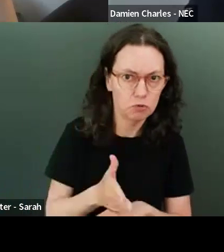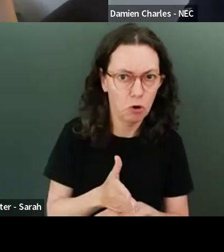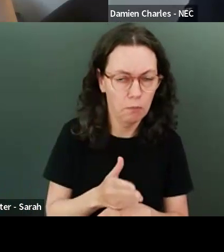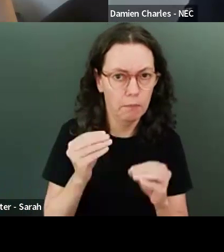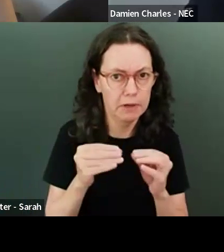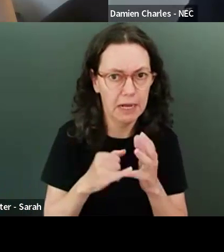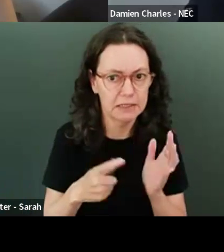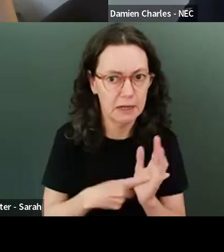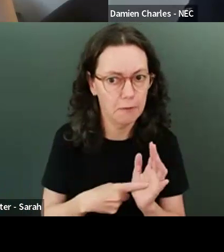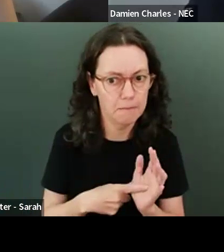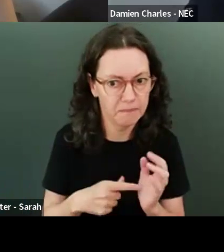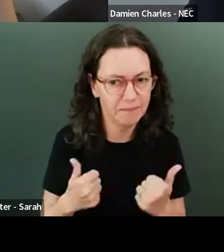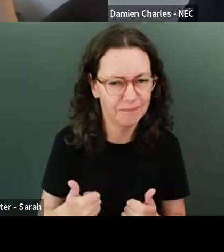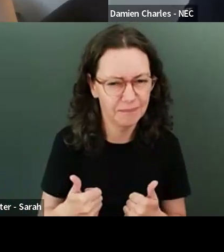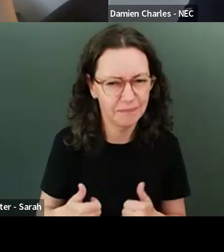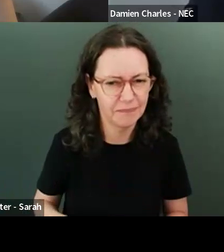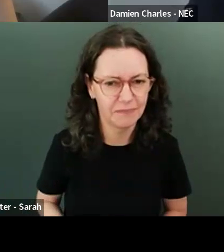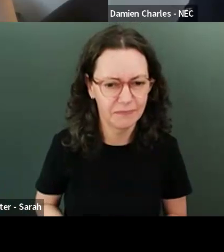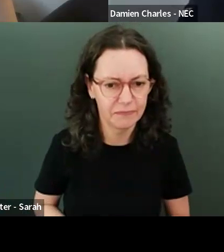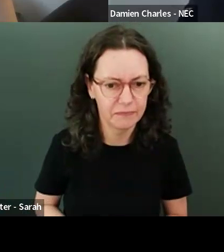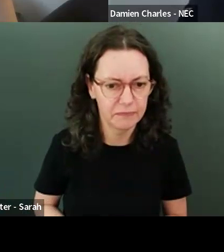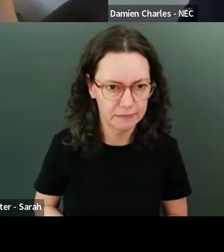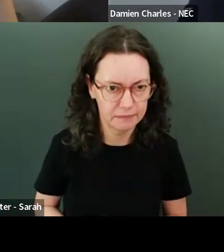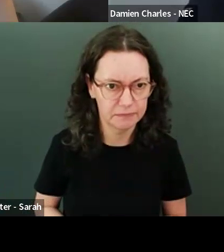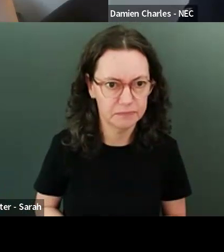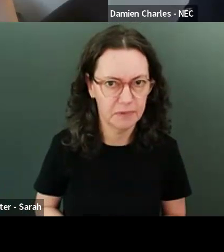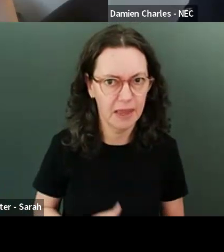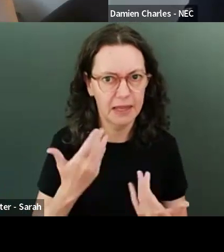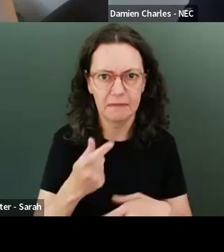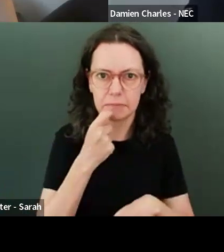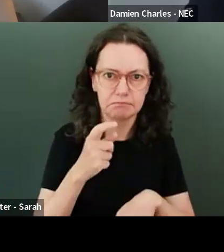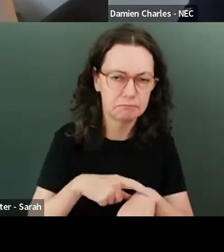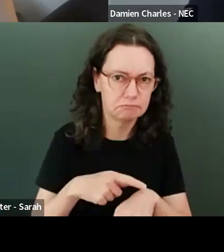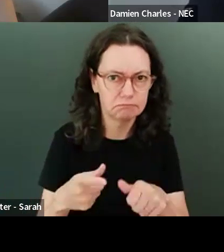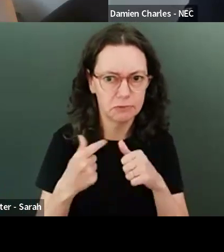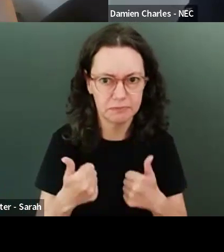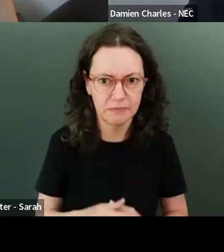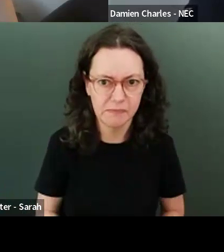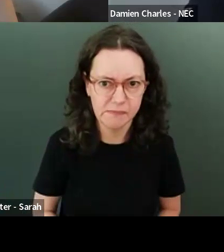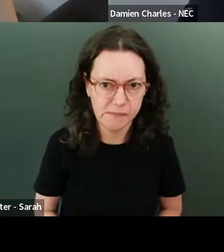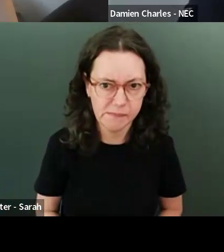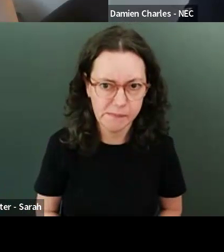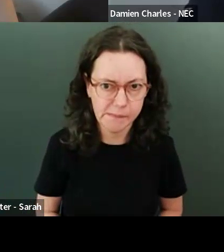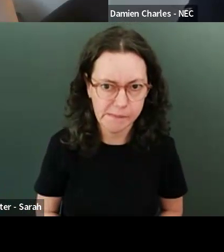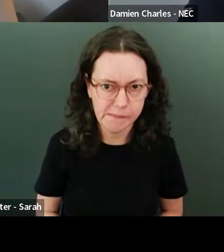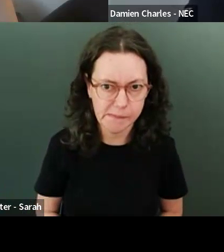so just wondering I just wanted to give you that opportunity I suppose to to respond to that.